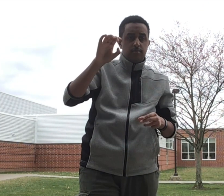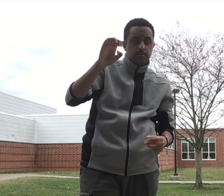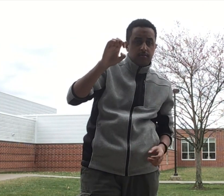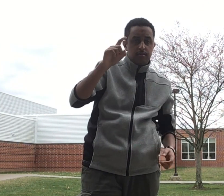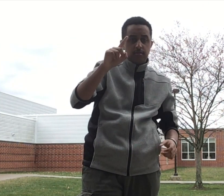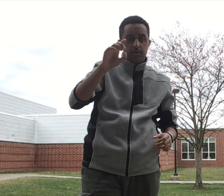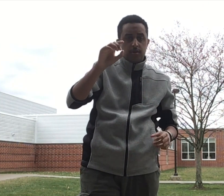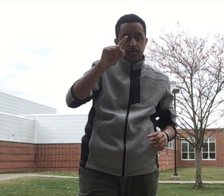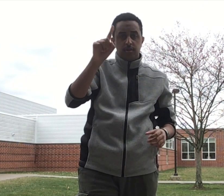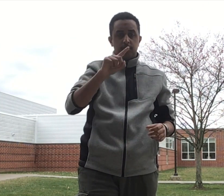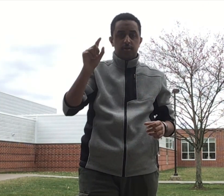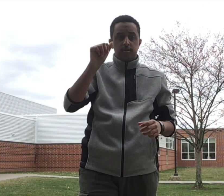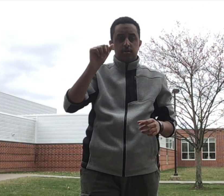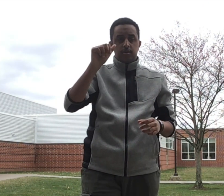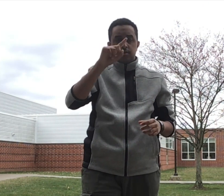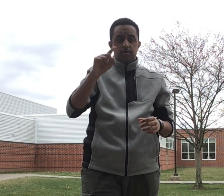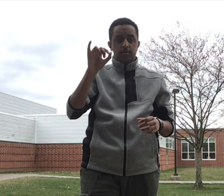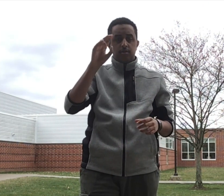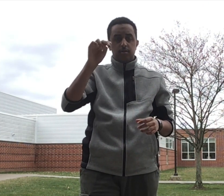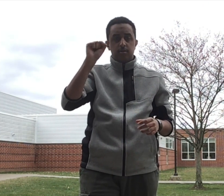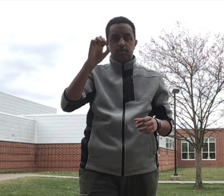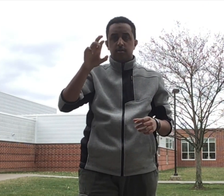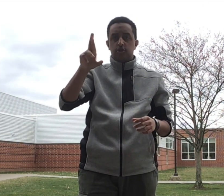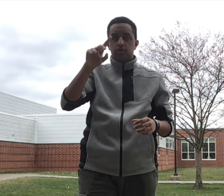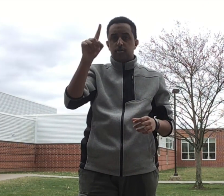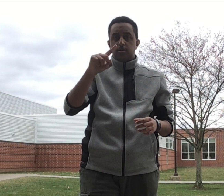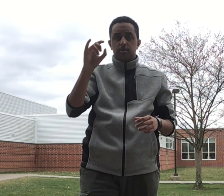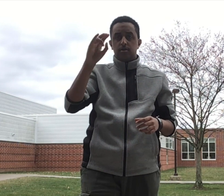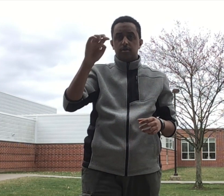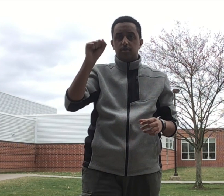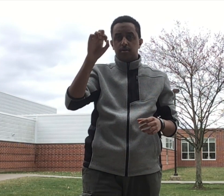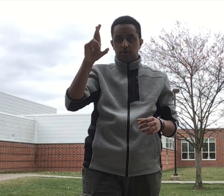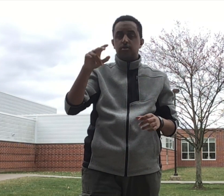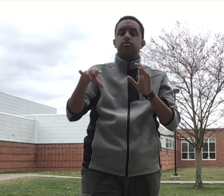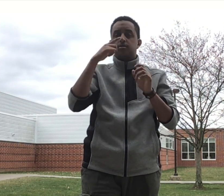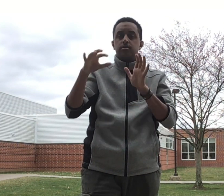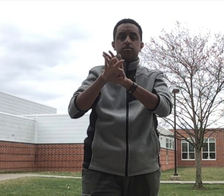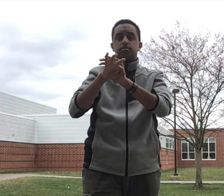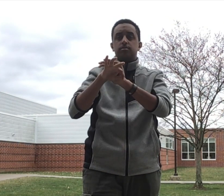that they actually appointed a hearing person as the president at that time. That was E Zenzer.